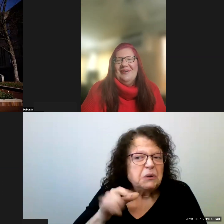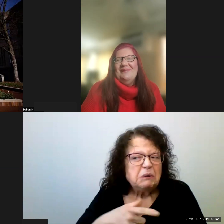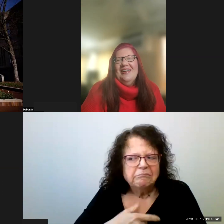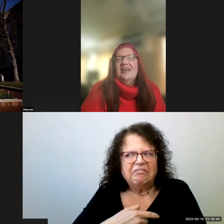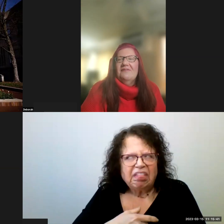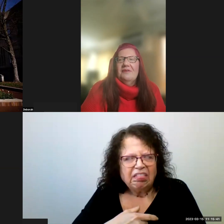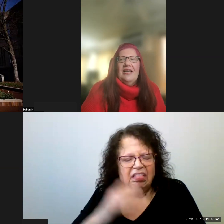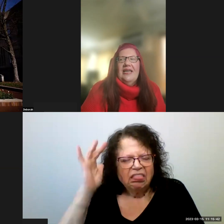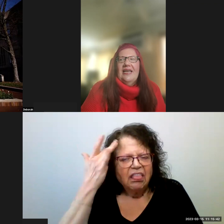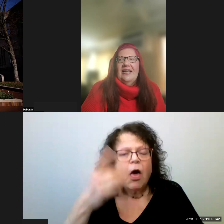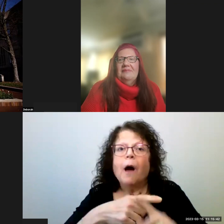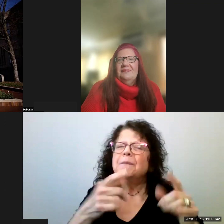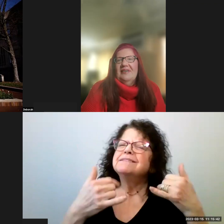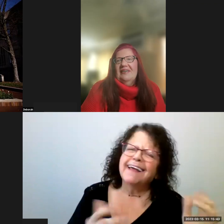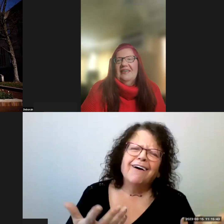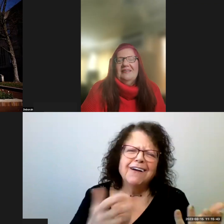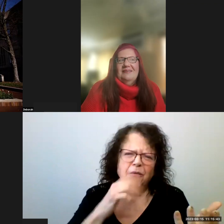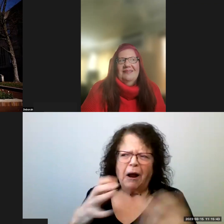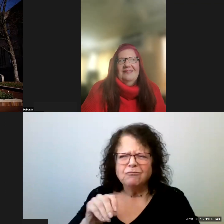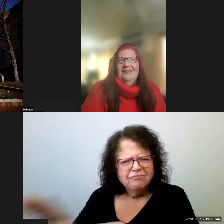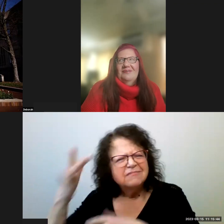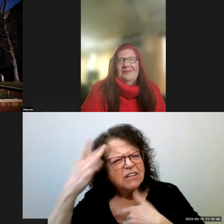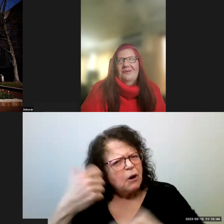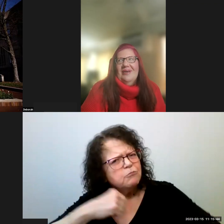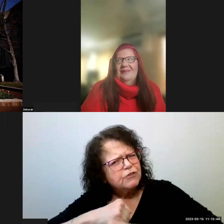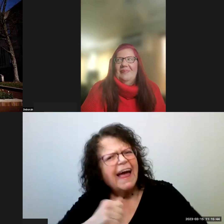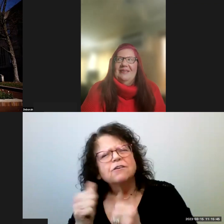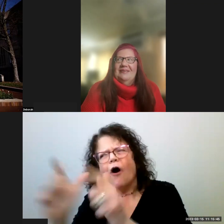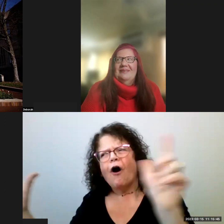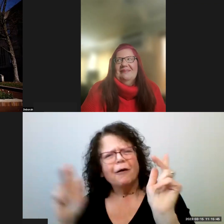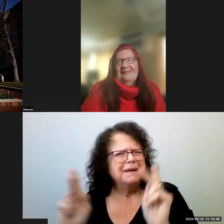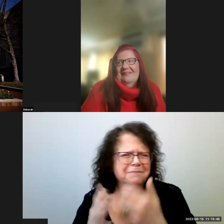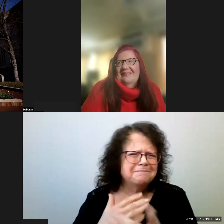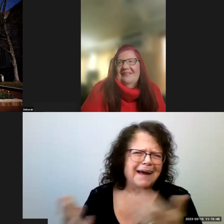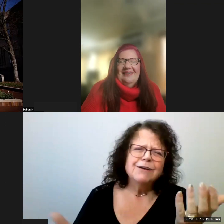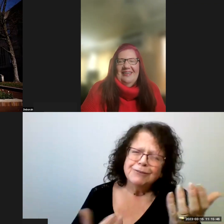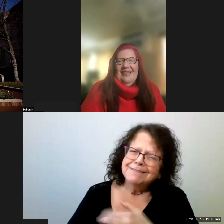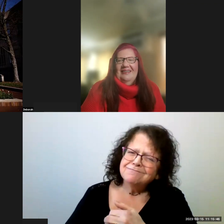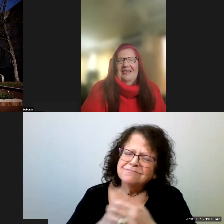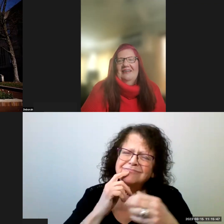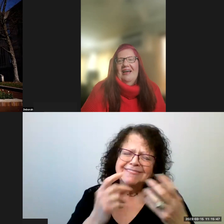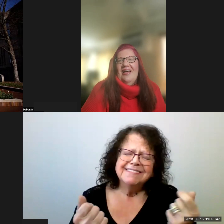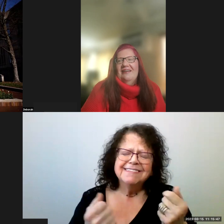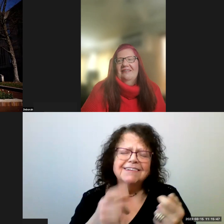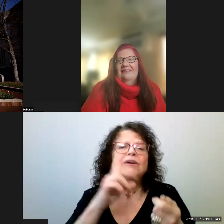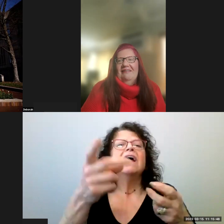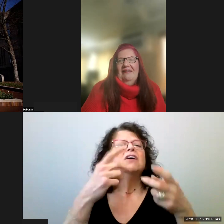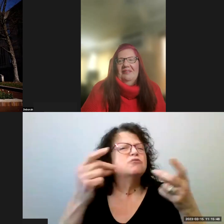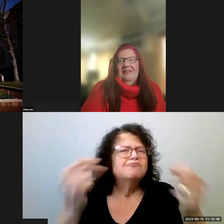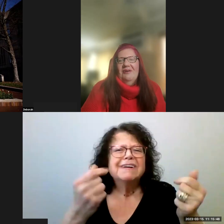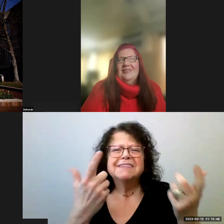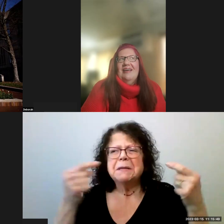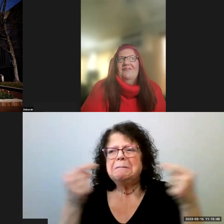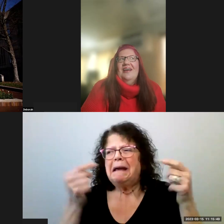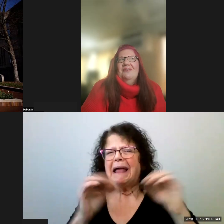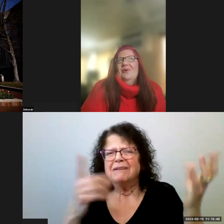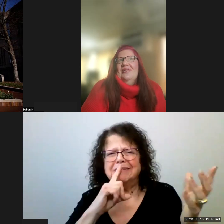from getting it. It's quick. It's painless. I've had -- the only side effect you have